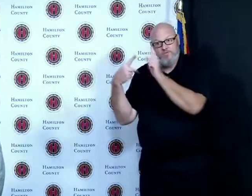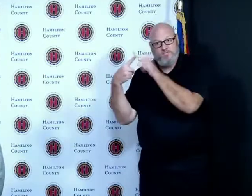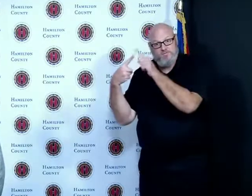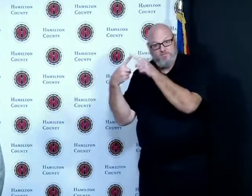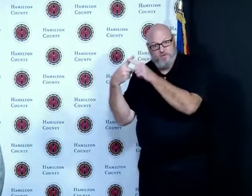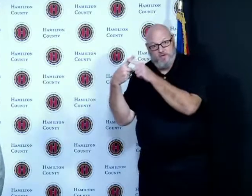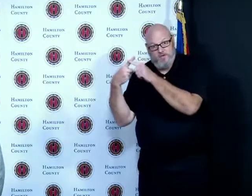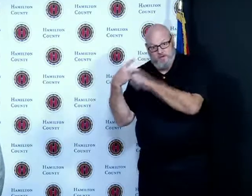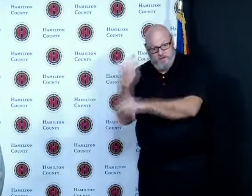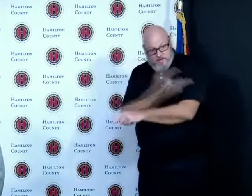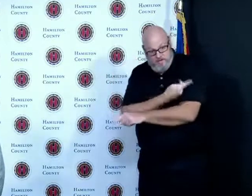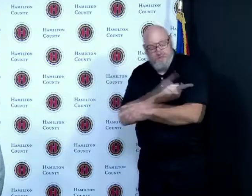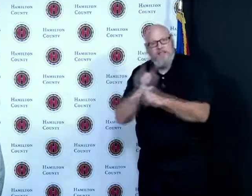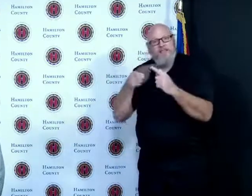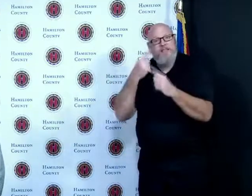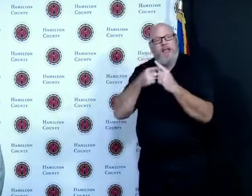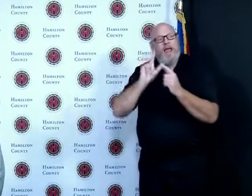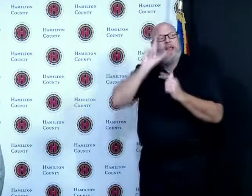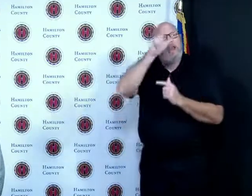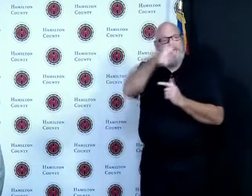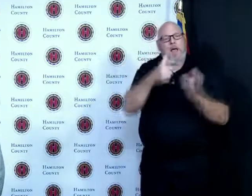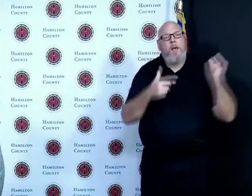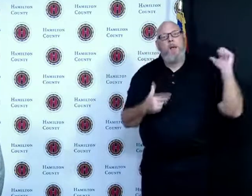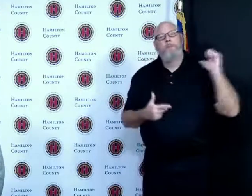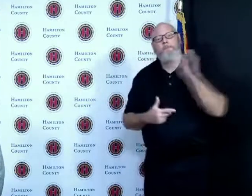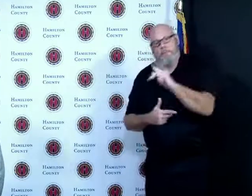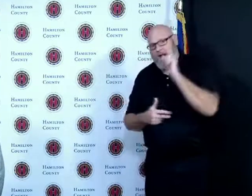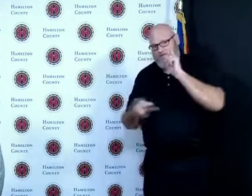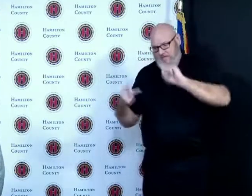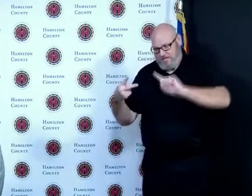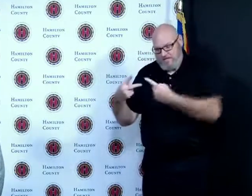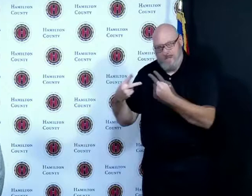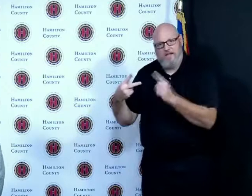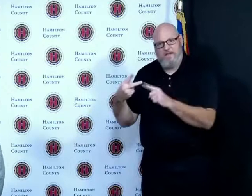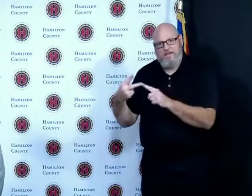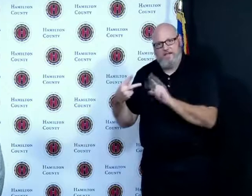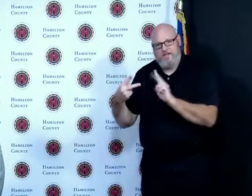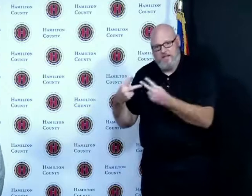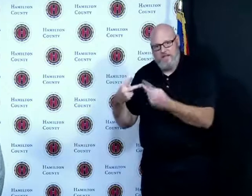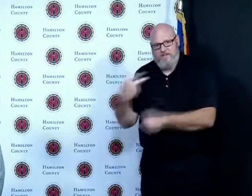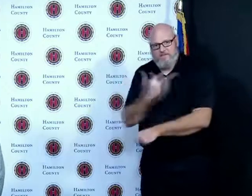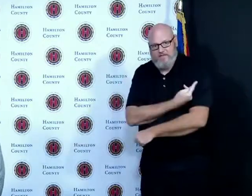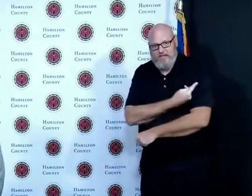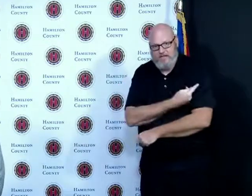we no longer wear a mask no longer me it does not mean that we no longer wash our hands and it